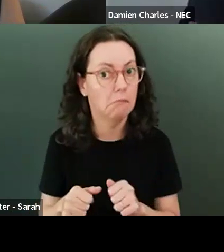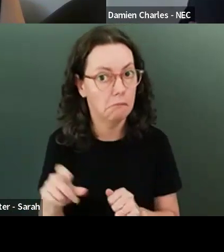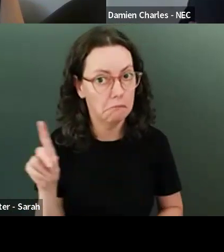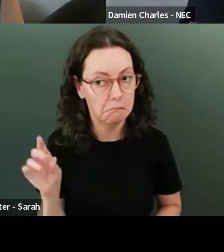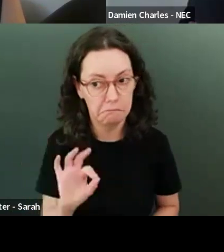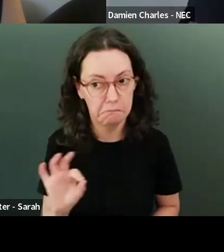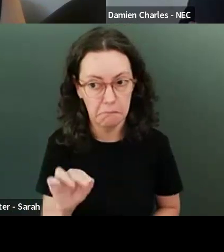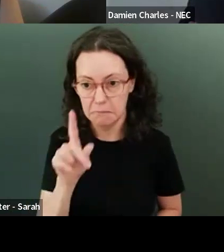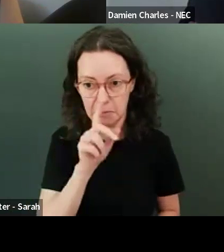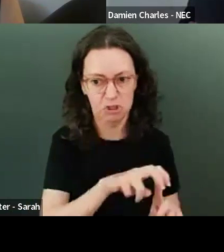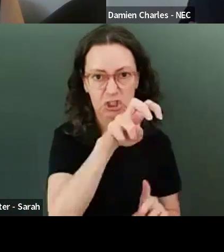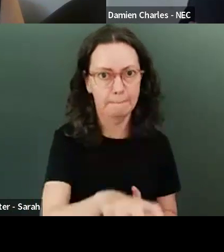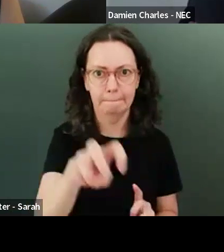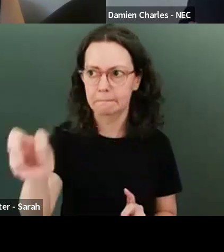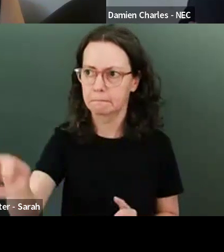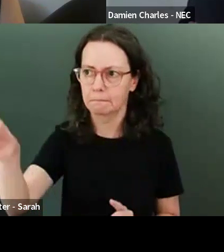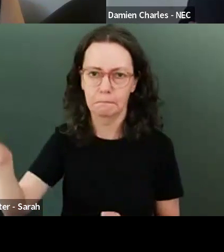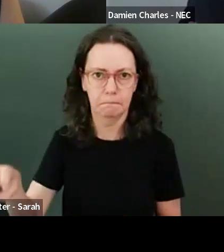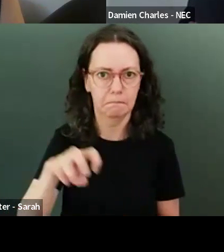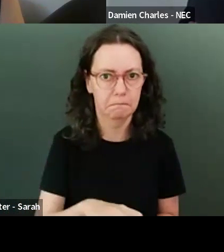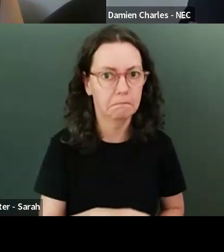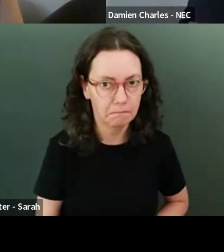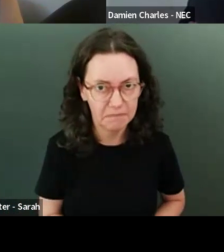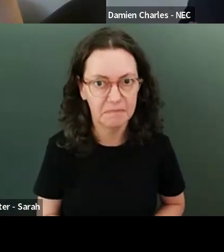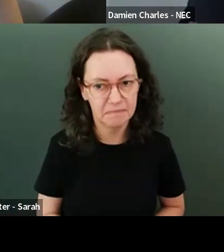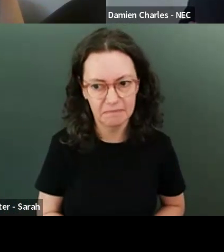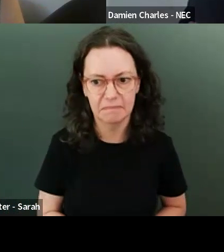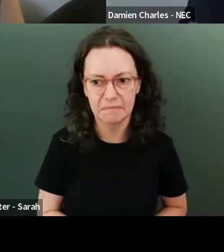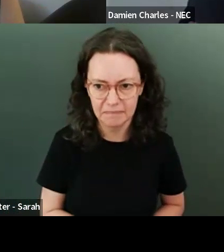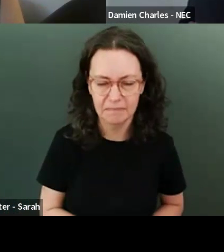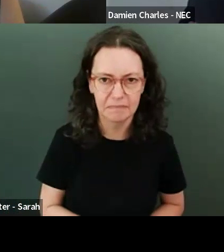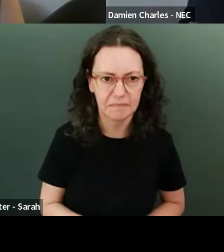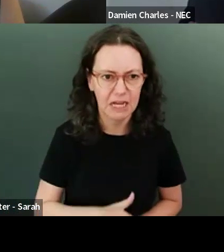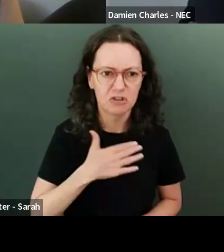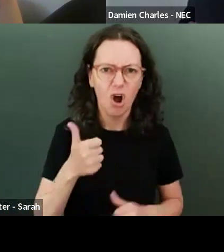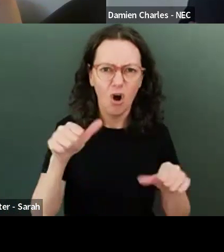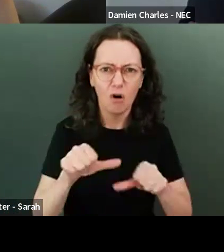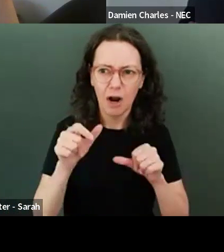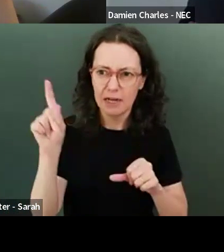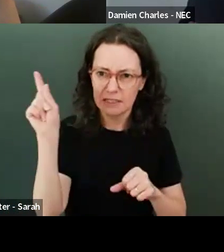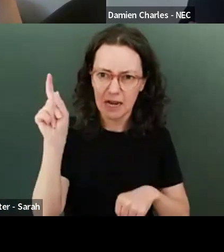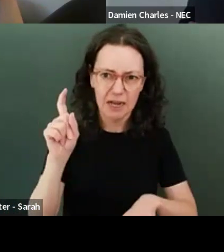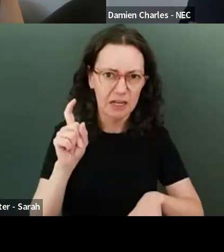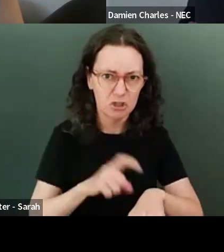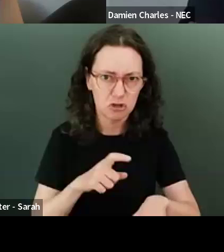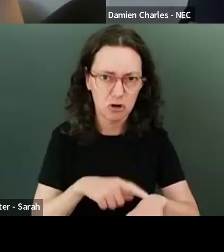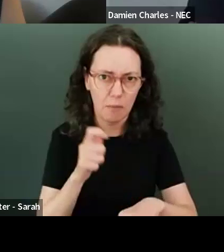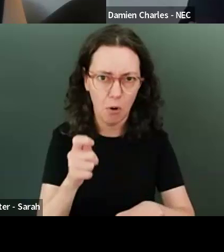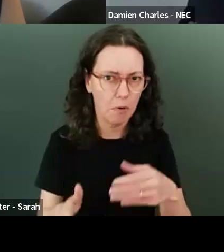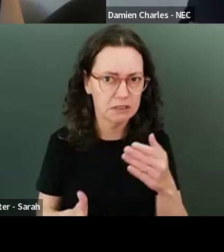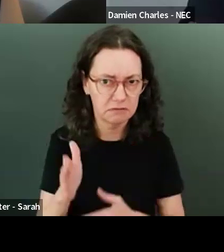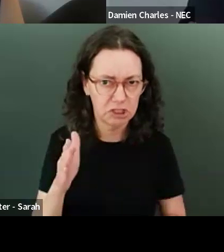move around through that now. We